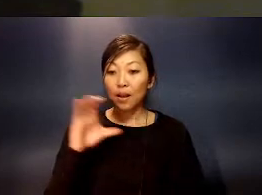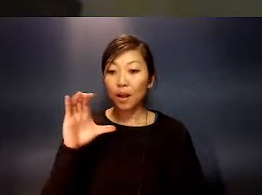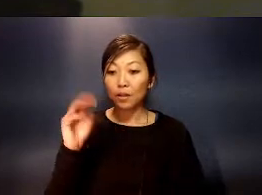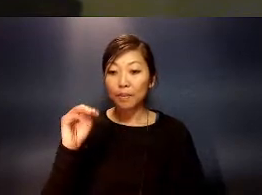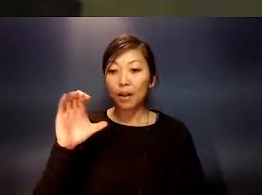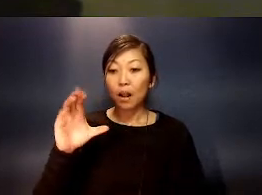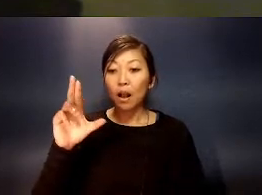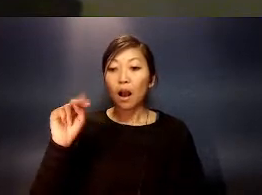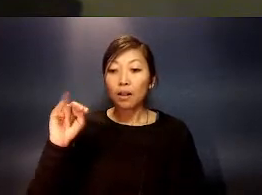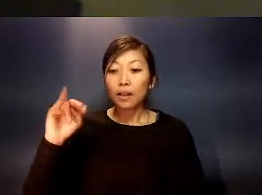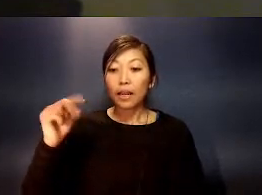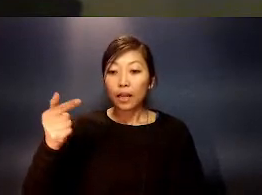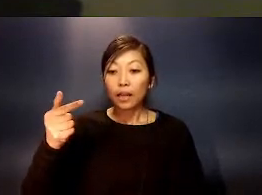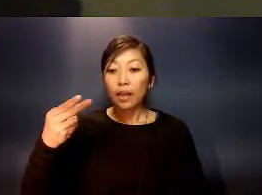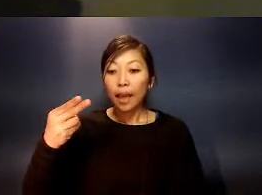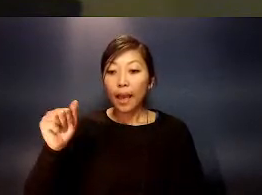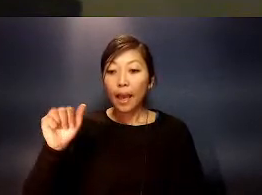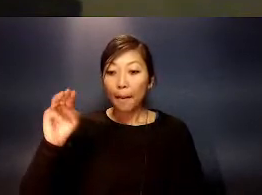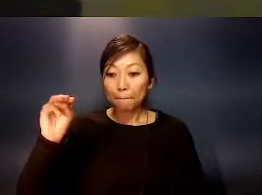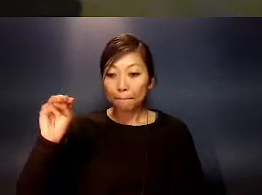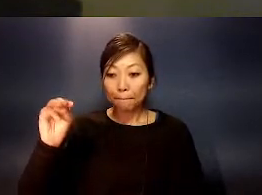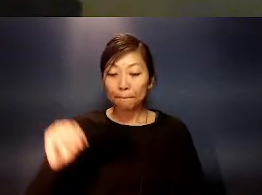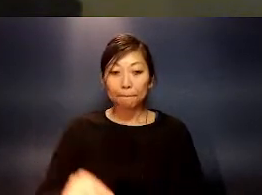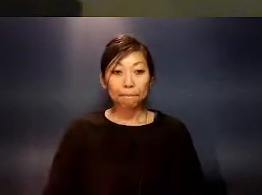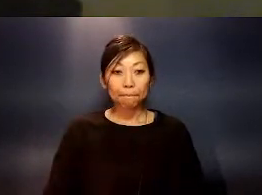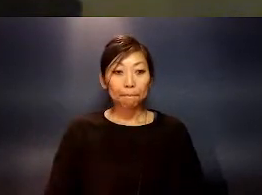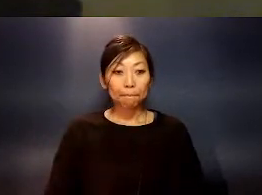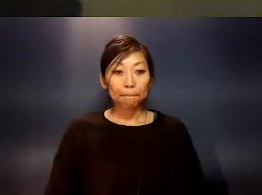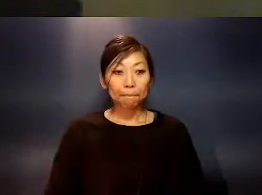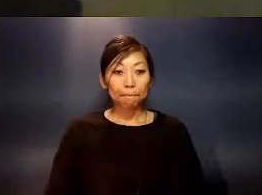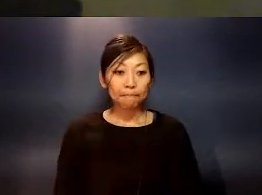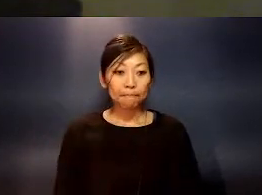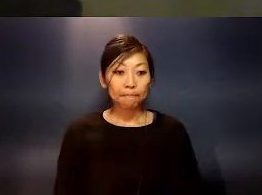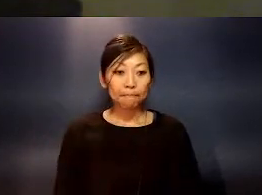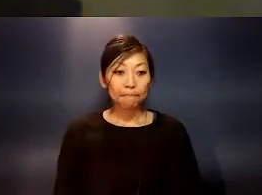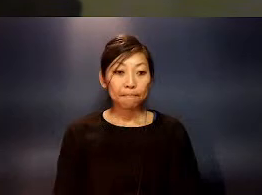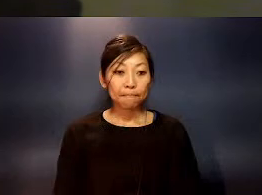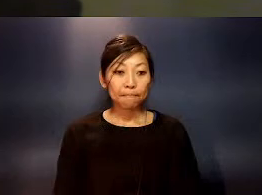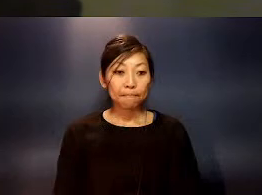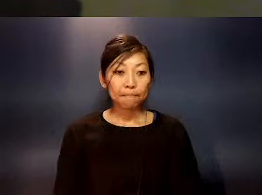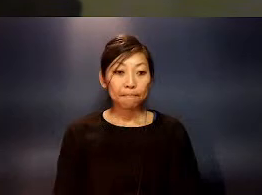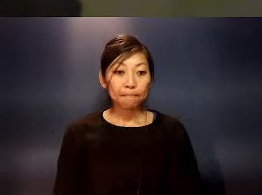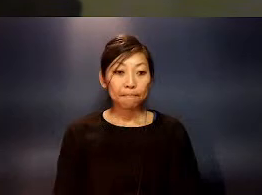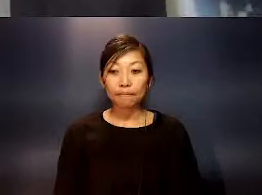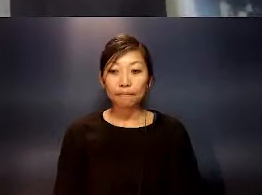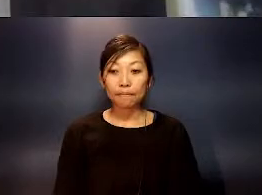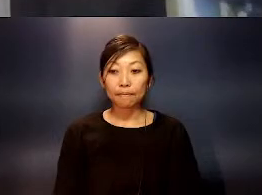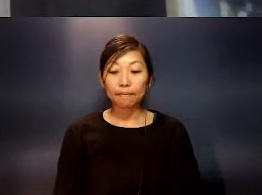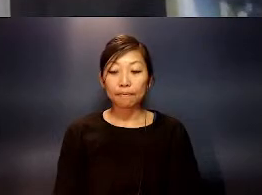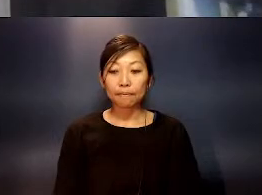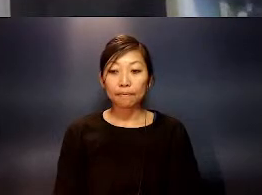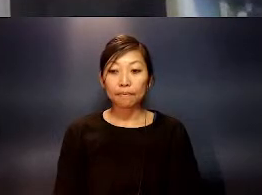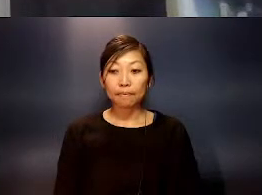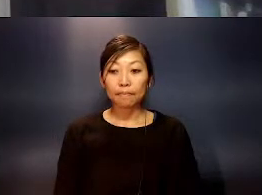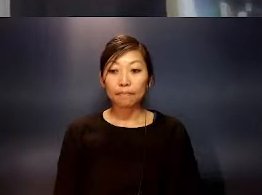≫ COUNCIL MEMBER CUNNINGHAM: CAN YOU HEAR ME? ≫ COUNCIL PRESIDENT BENDER: YES, COUNCIL MEMBER, THERE'S JUST A TINY DELAY BETWEEN THE VIDEO AND THE AUDIO, BUT WE CAN HEAR YOU. ≫ COUNCIL MEMBER CUNNINGHAM: